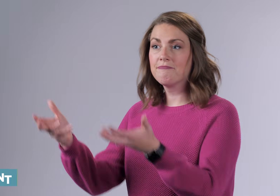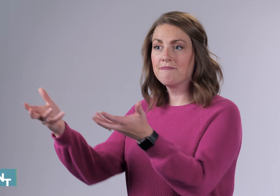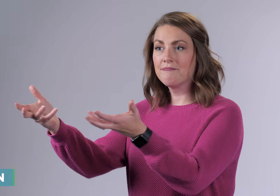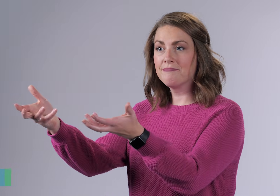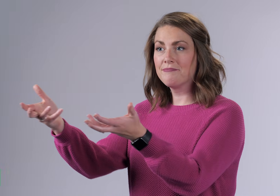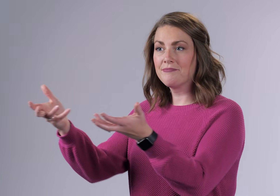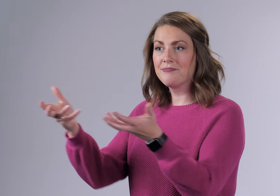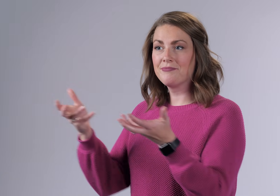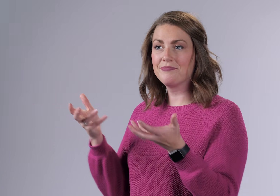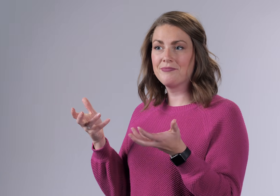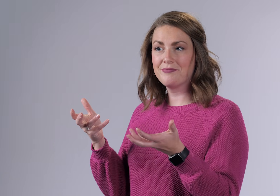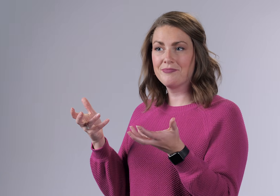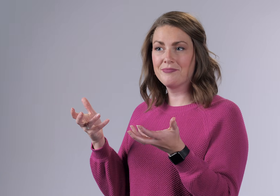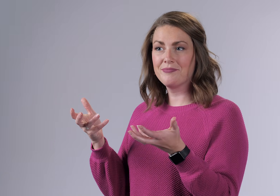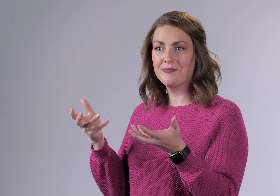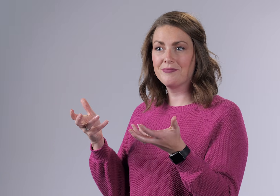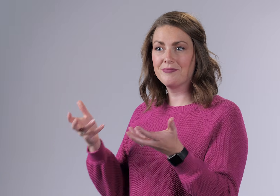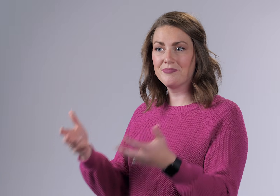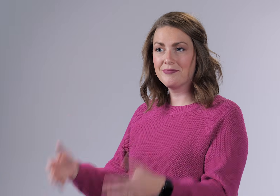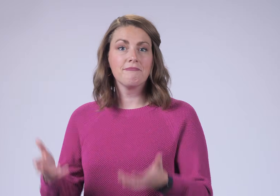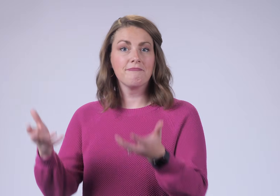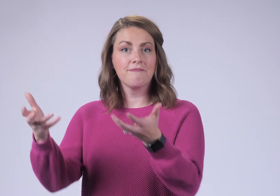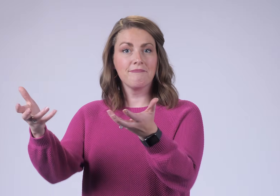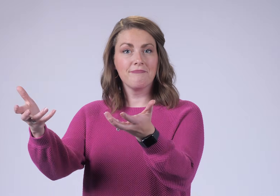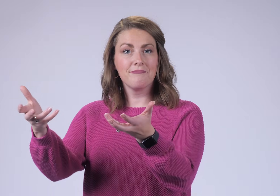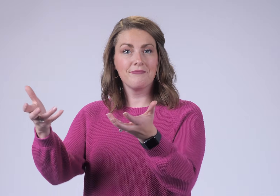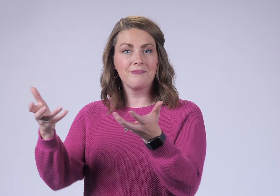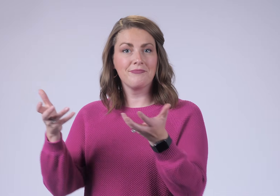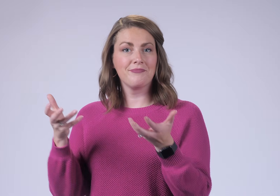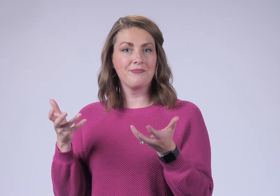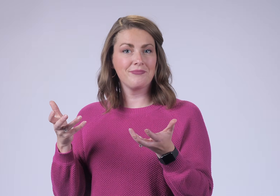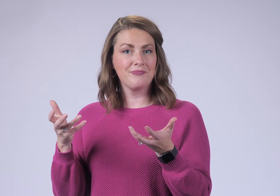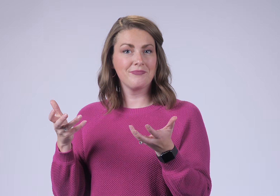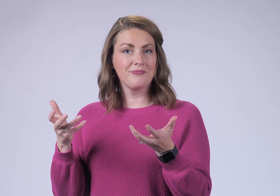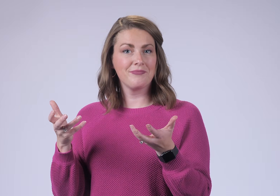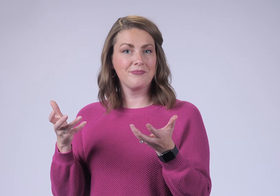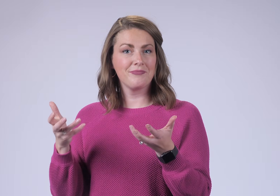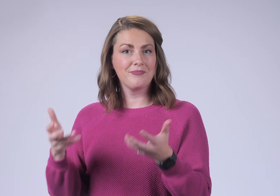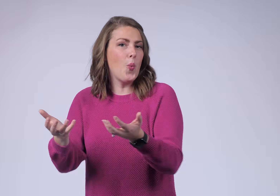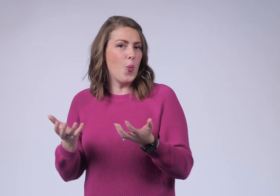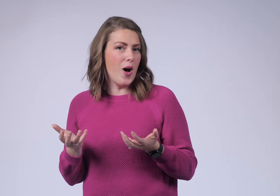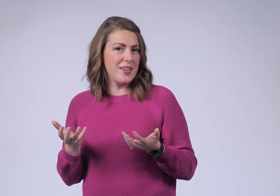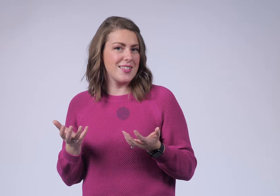Your fingers are like bent fives, pulling in towards yourself. WANT